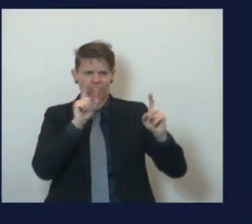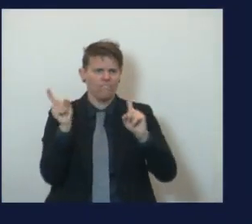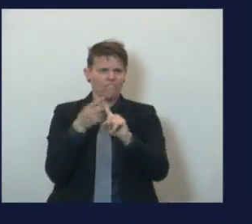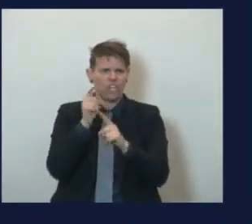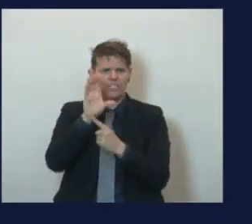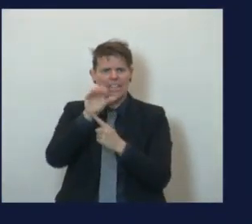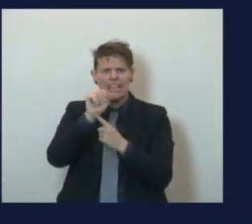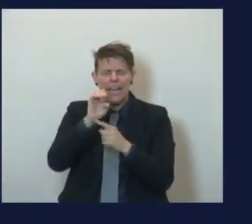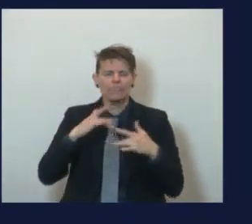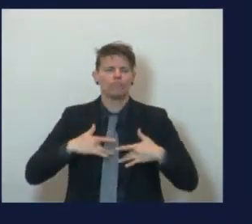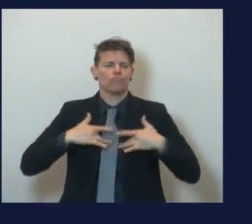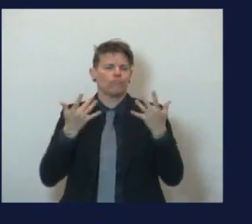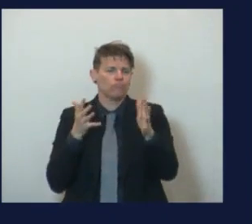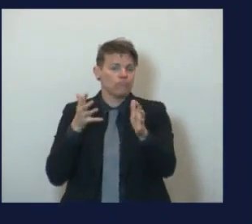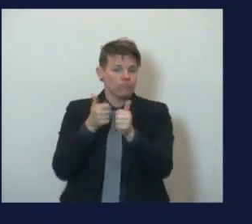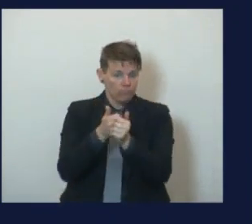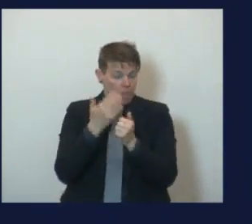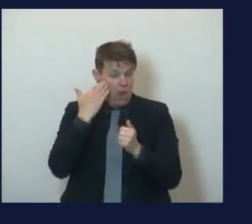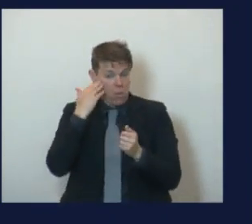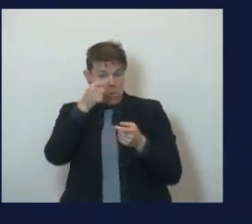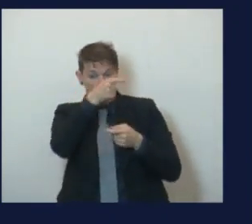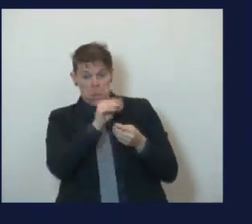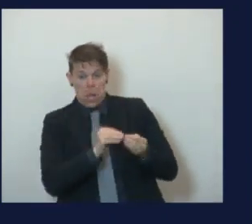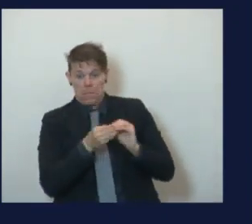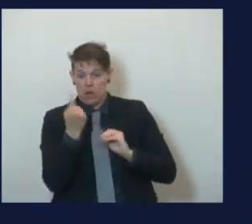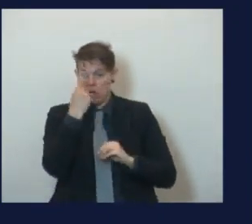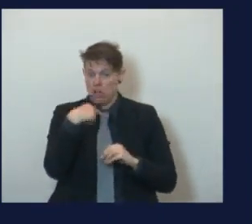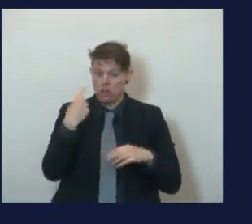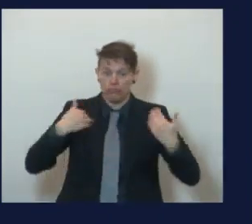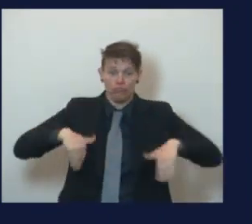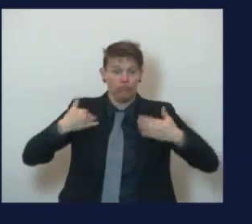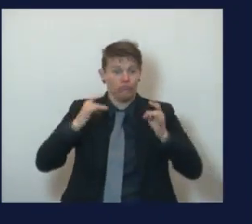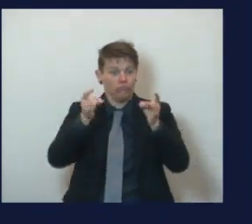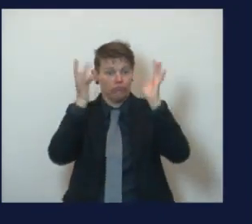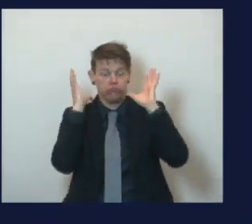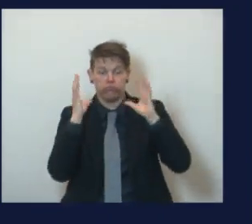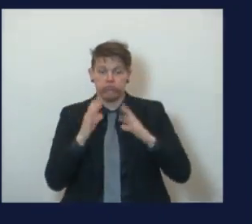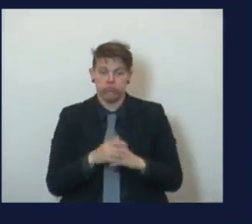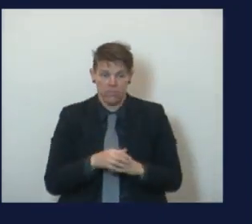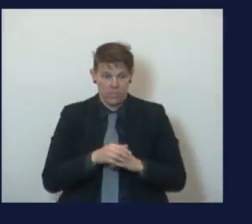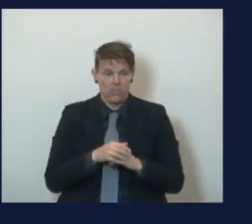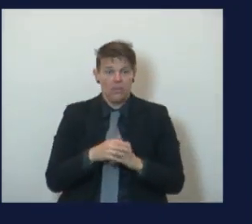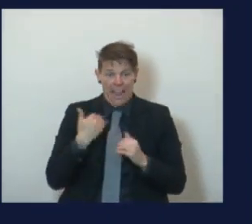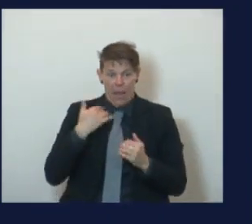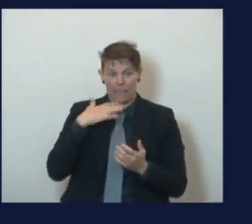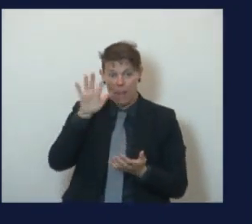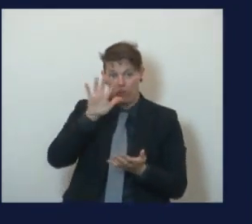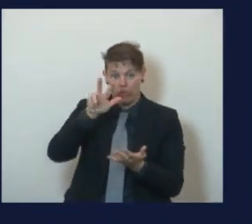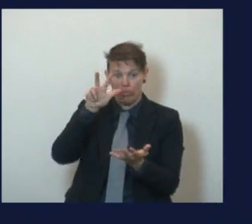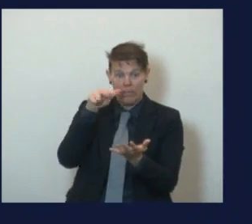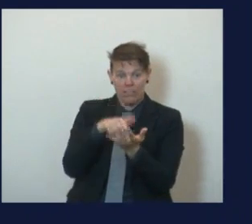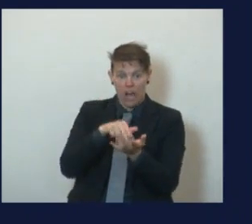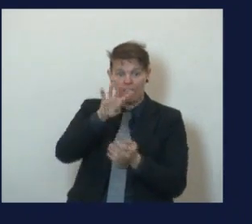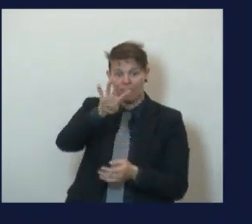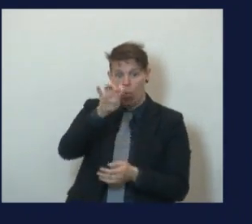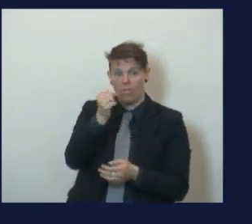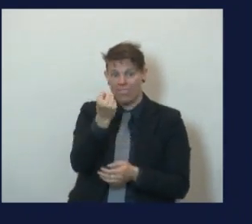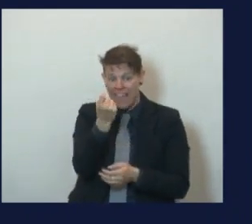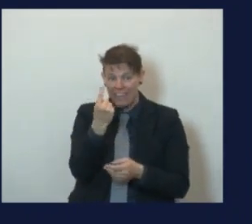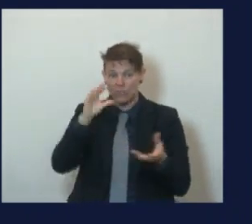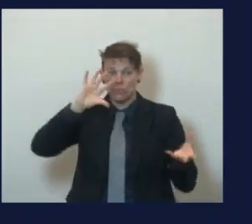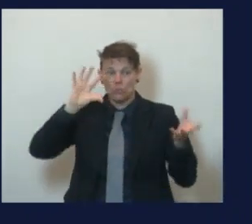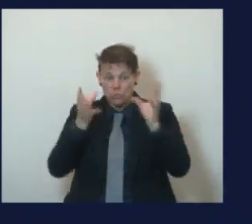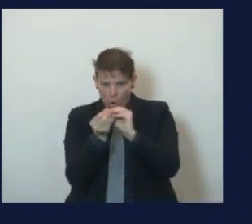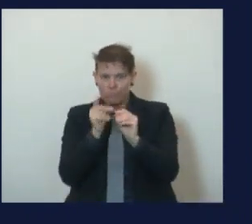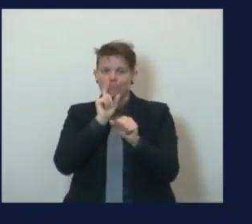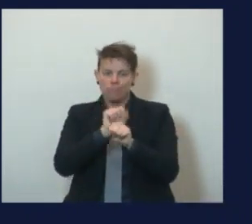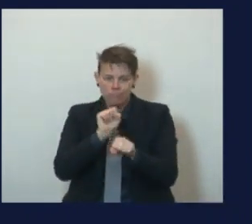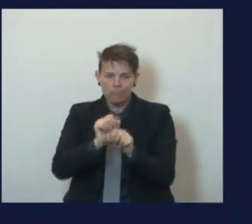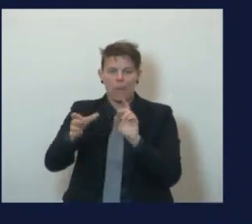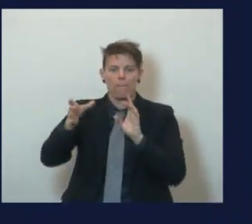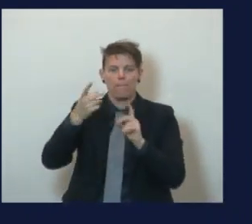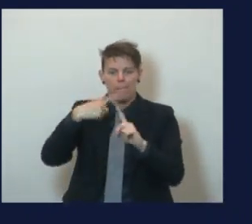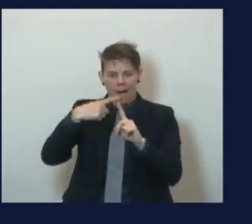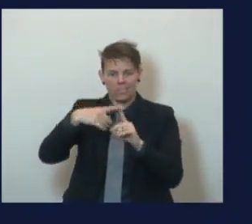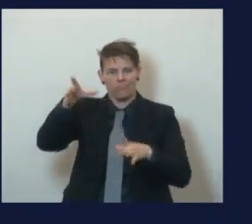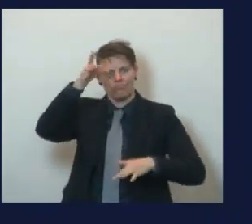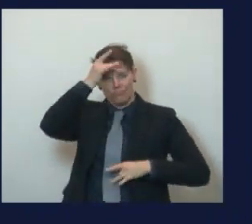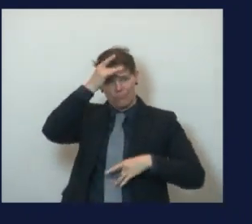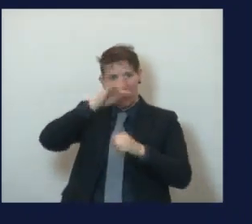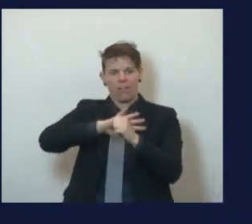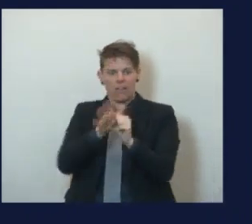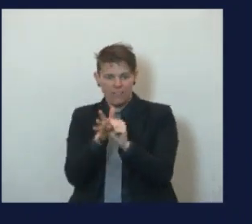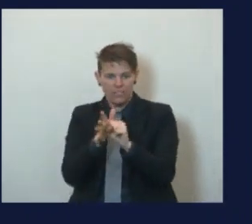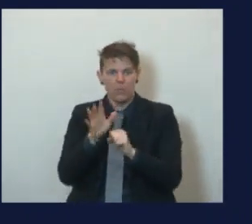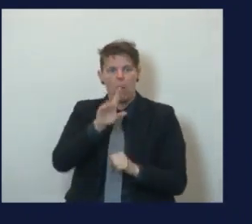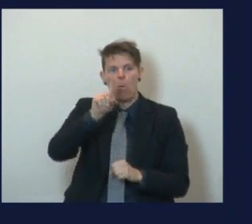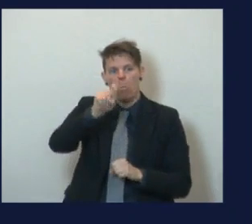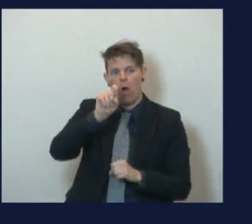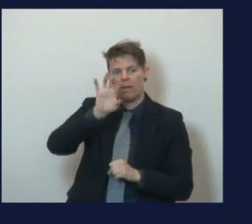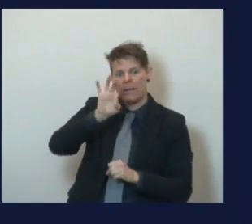ALL RIGHT, LET’S GO TO OUR FIRST SLIDE, WHICH IS A QUICK CASE UPDATE BECAUSE THIS IS GOING TO SOUND ALARMING AND IT’S ALARMING TO ME EVERY DAY.